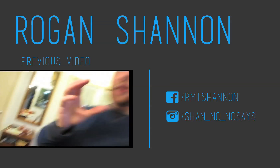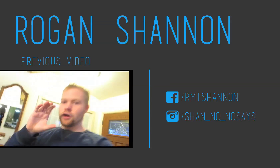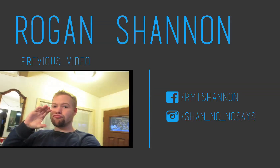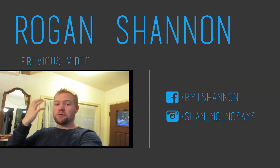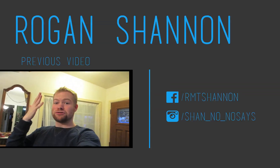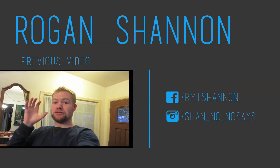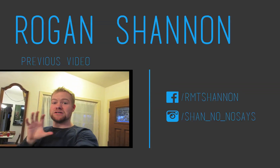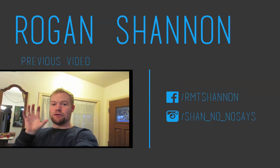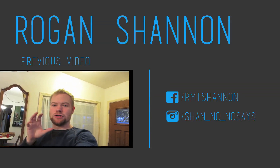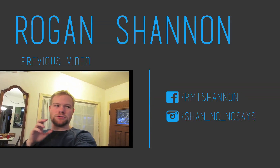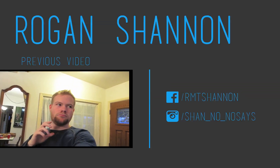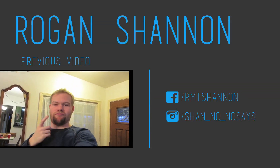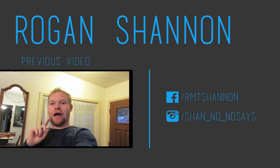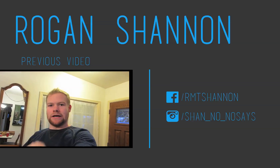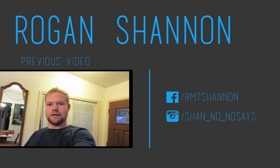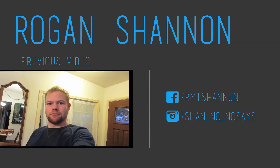Christmas tree decorating. Finally.